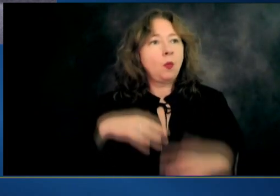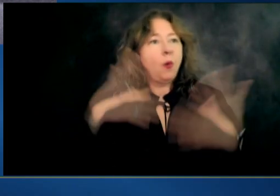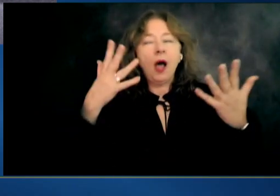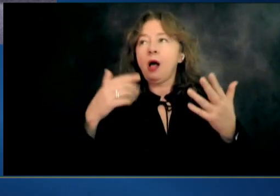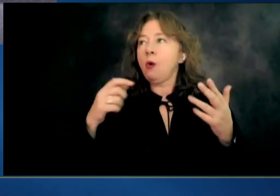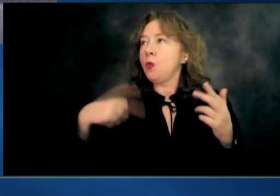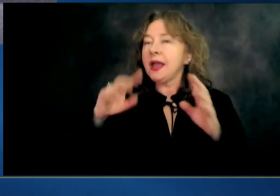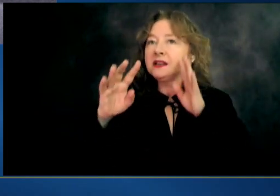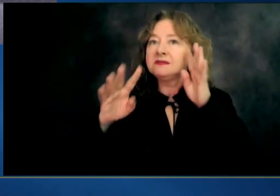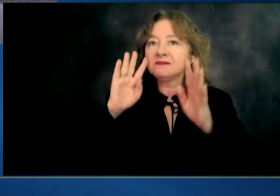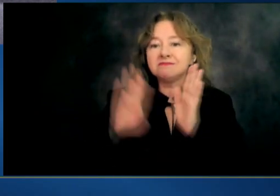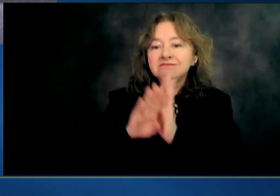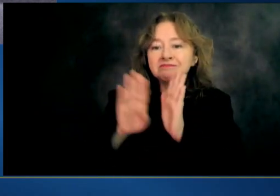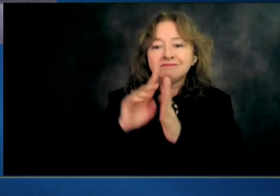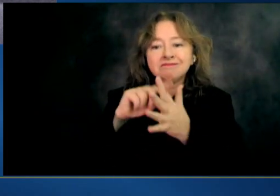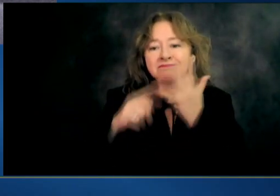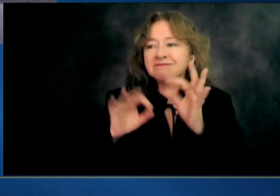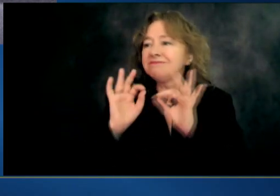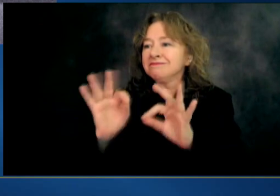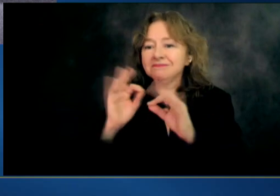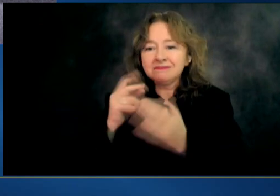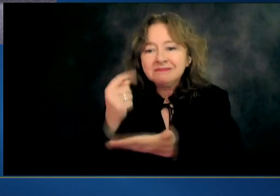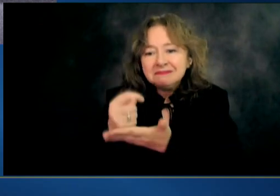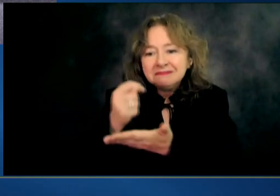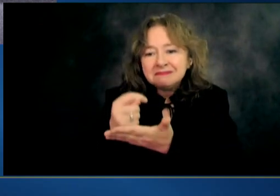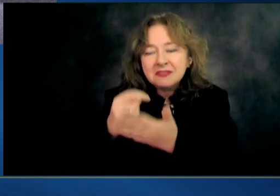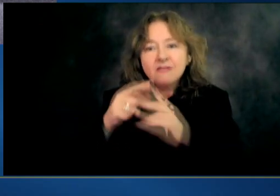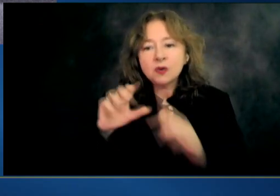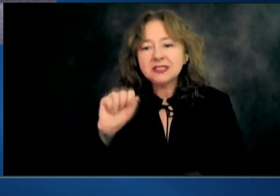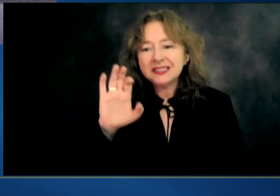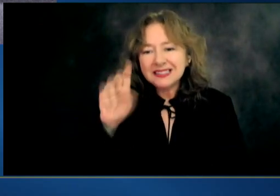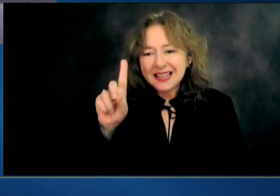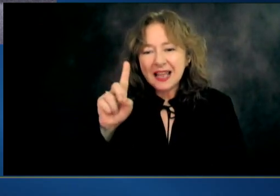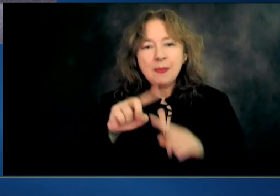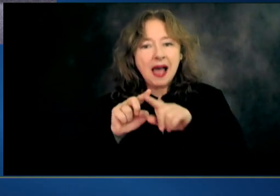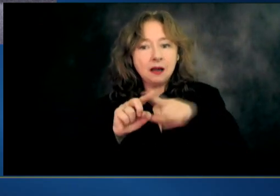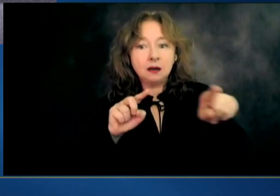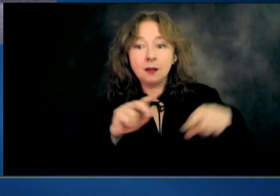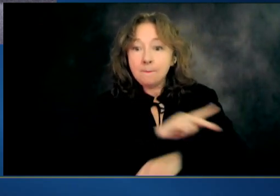therapies for sickle cell disease if patients can't get access to them? And what's the use